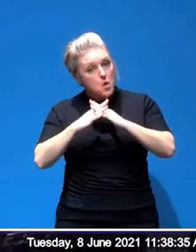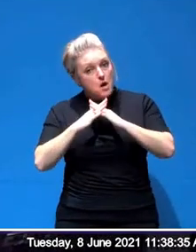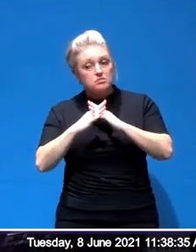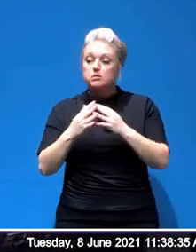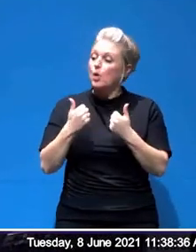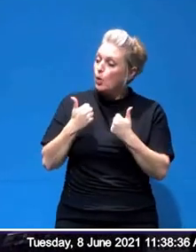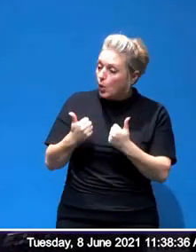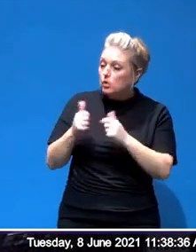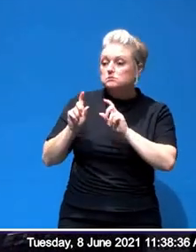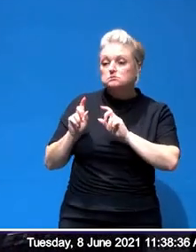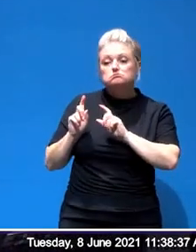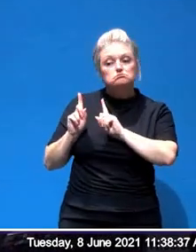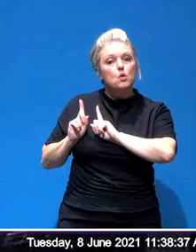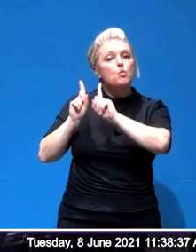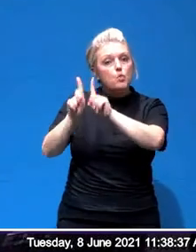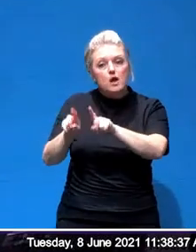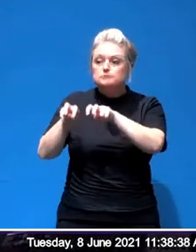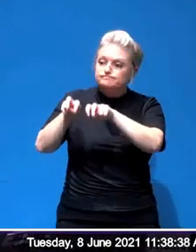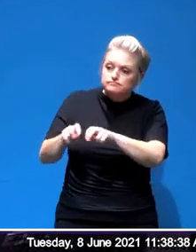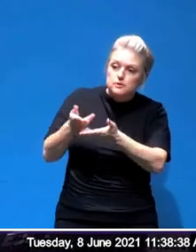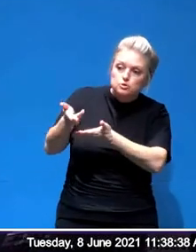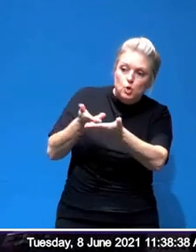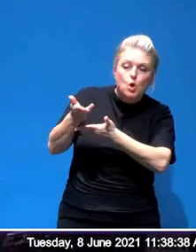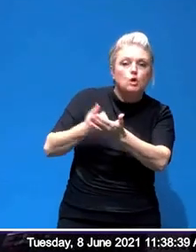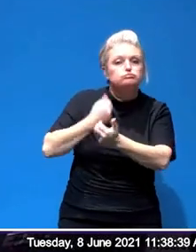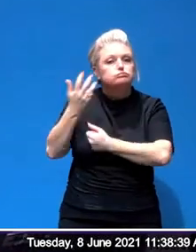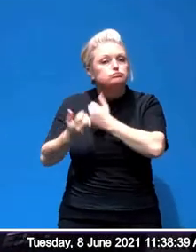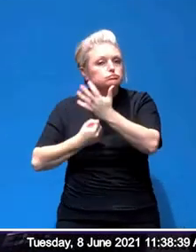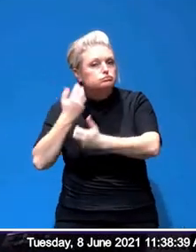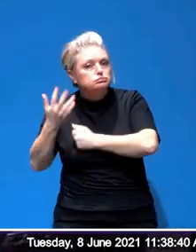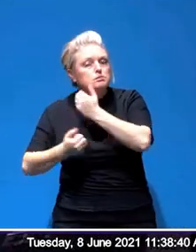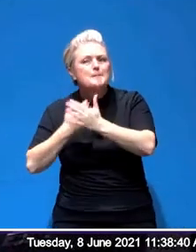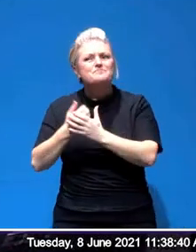We actually looked at the different ways that we were handling it.